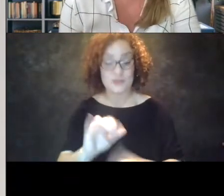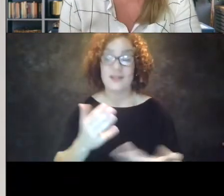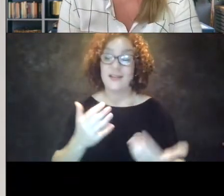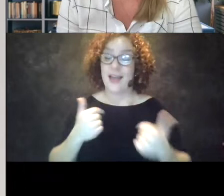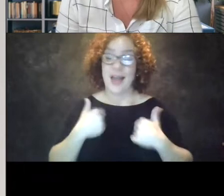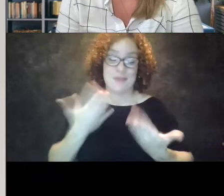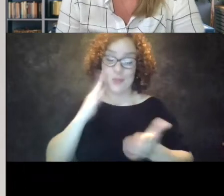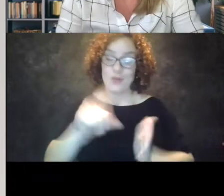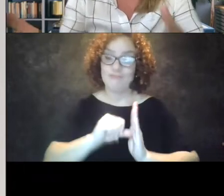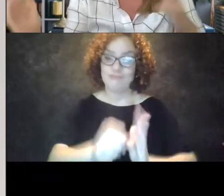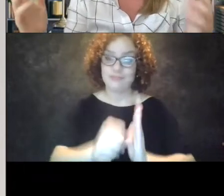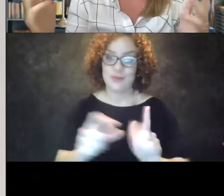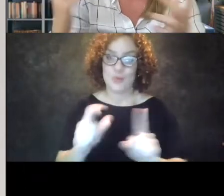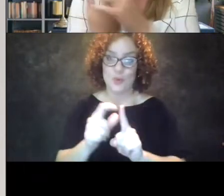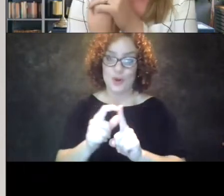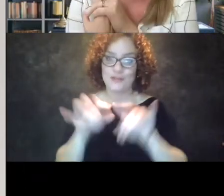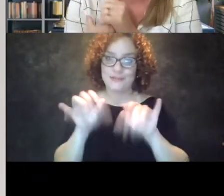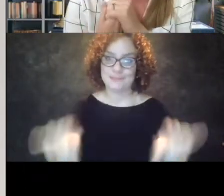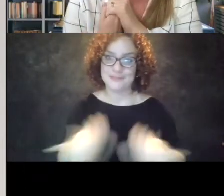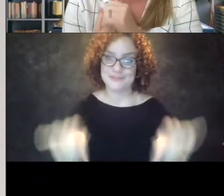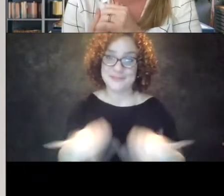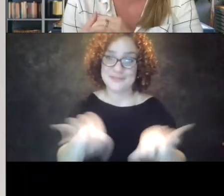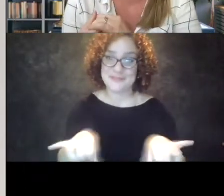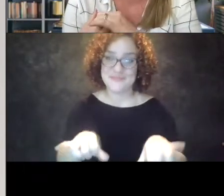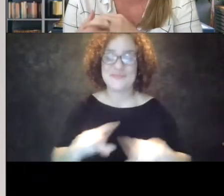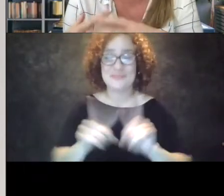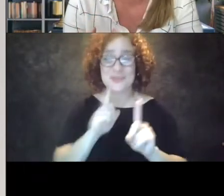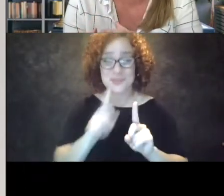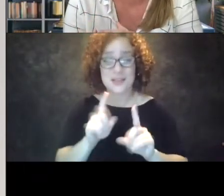during my, my portion of the presentation, but it's so important for you to model and